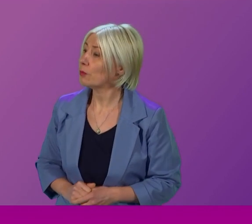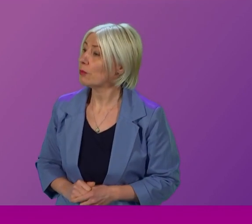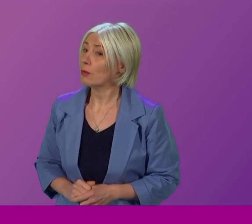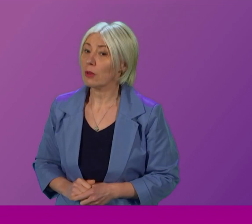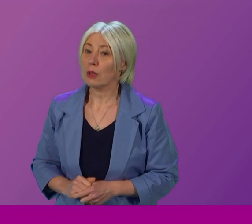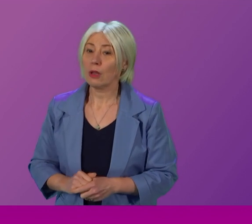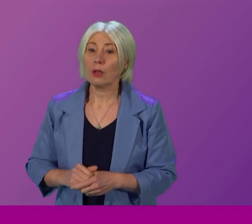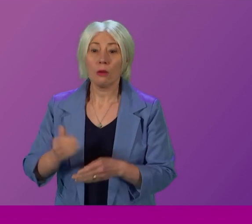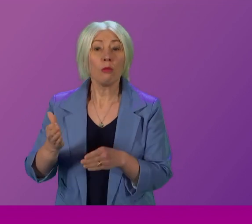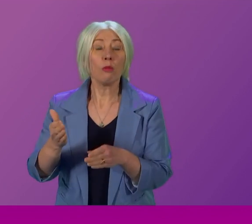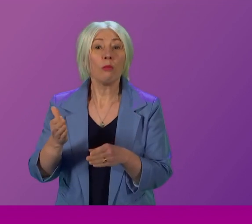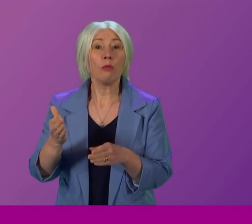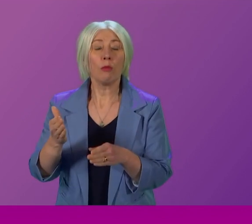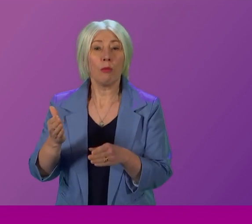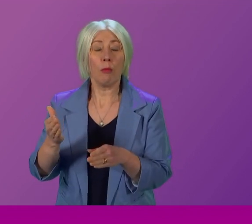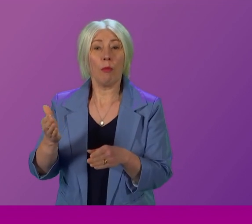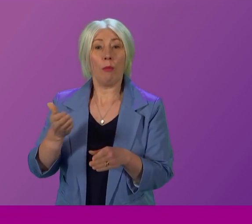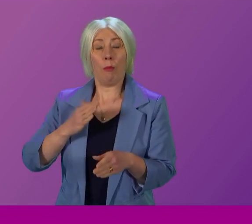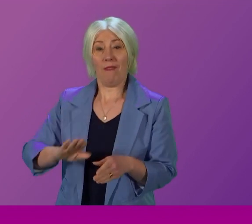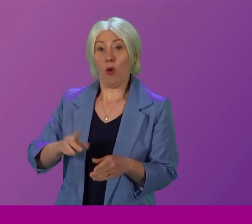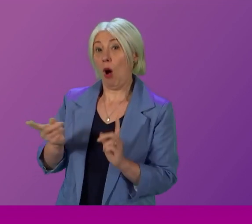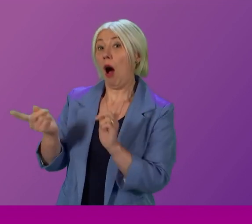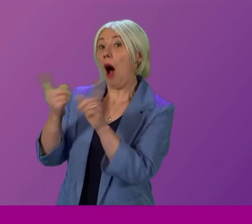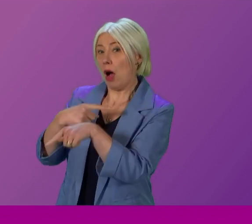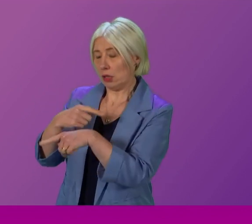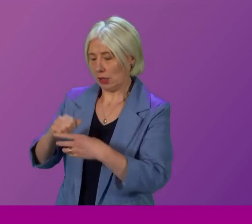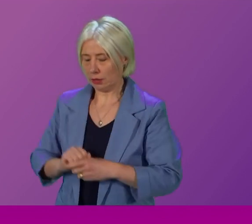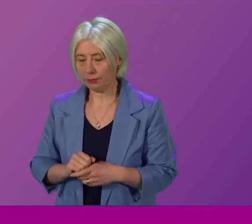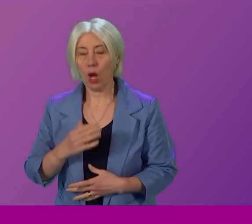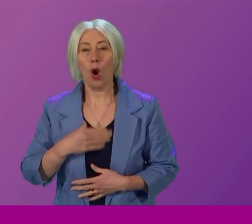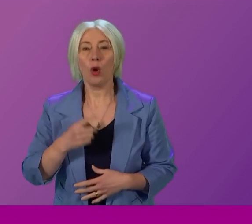Before I turn to answering Douglas Ross’s question, I take this opportunity to express